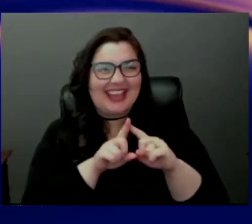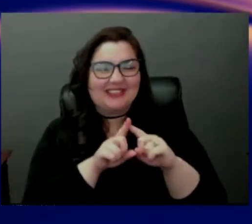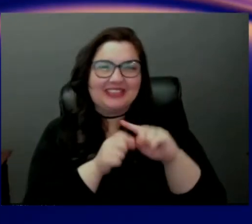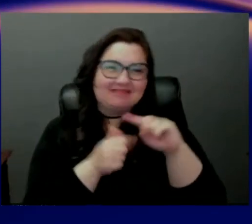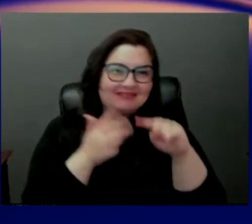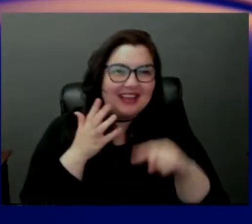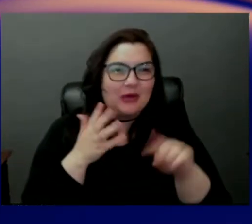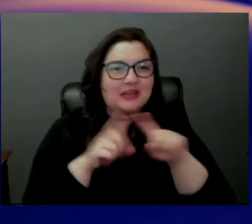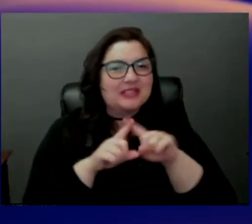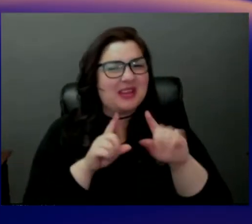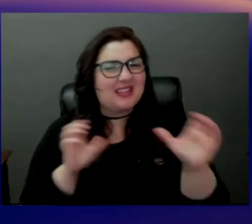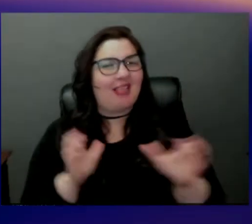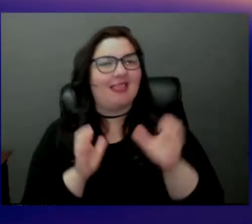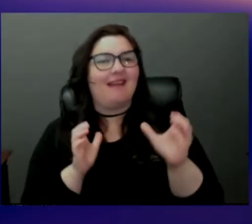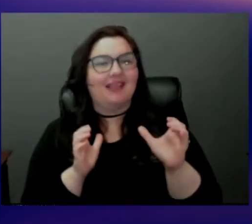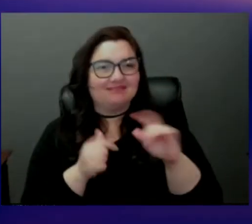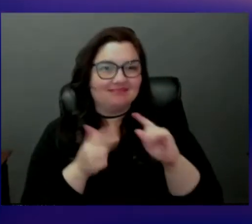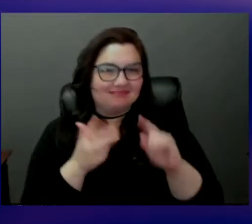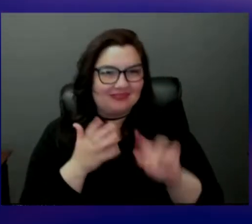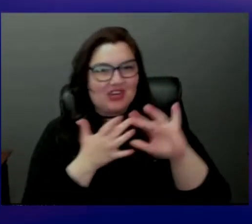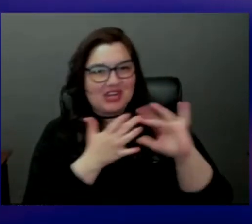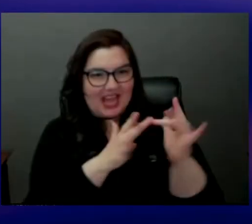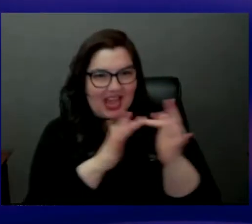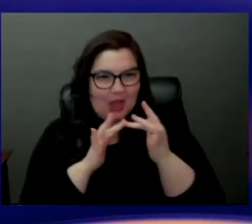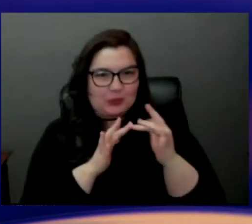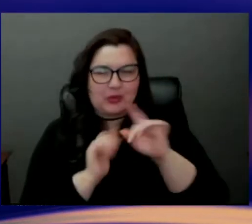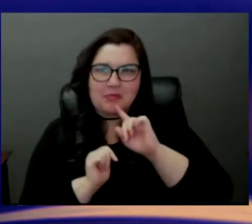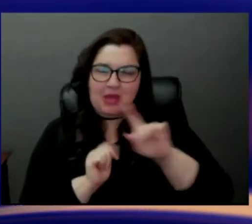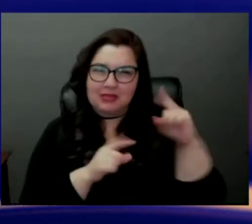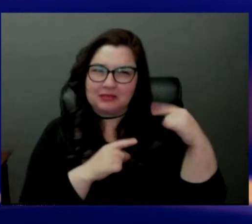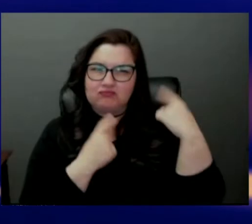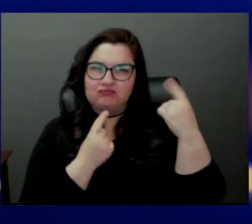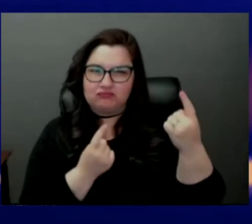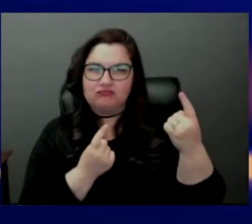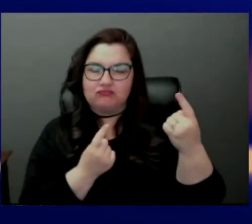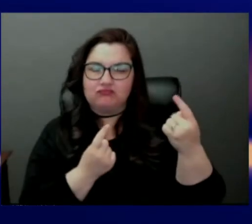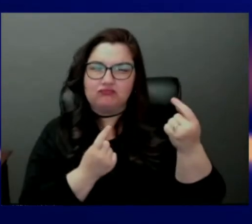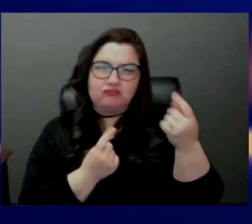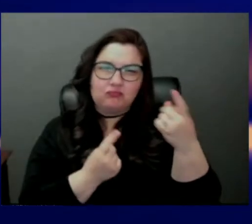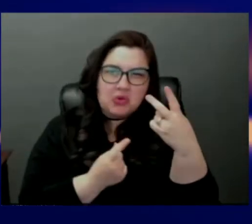Many customers have told us really over the last couple of years that their clusters